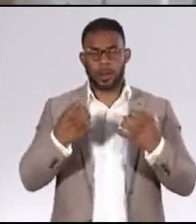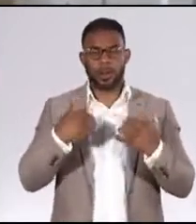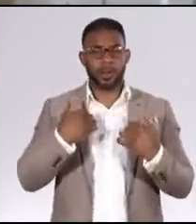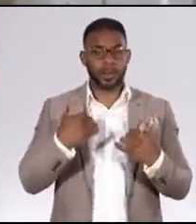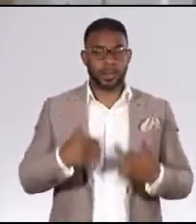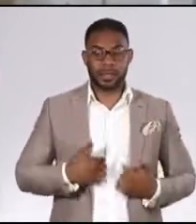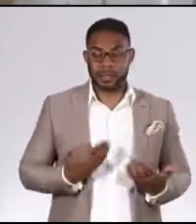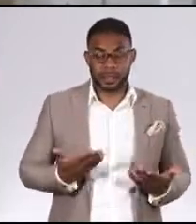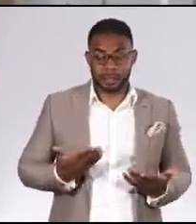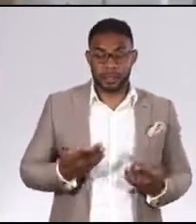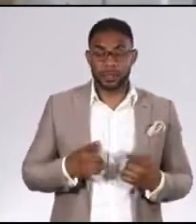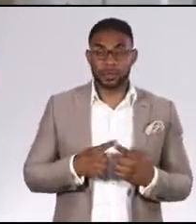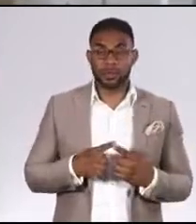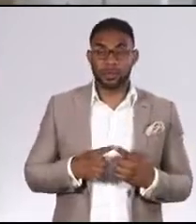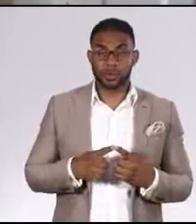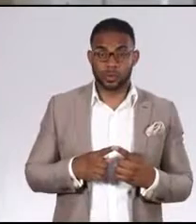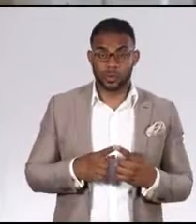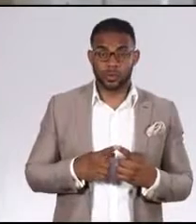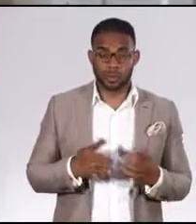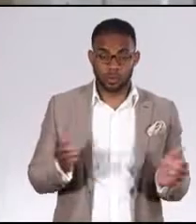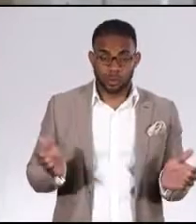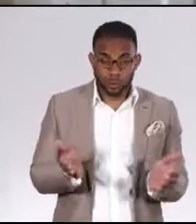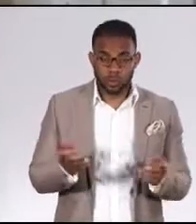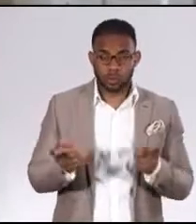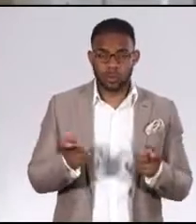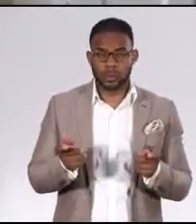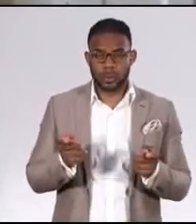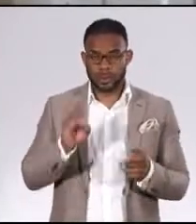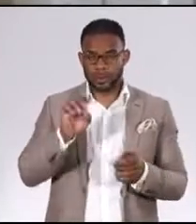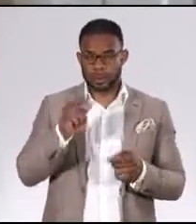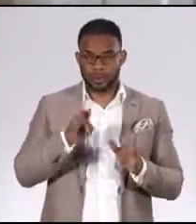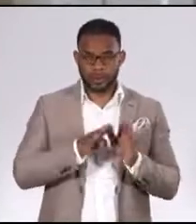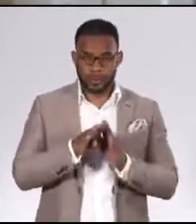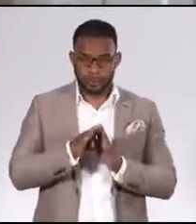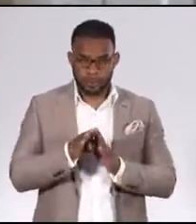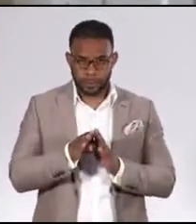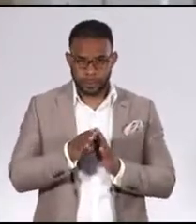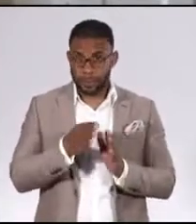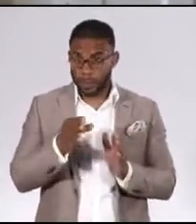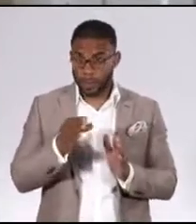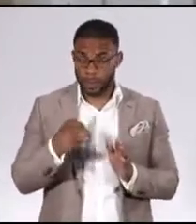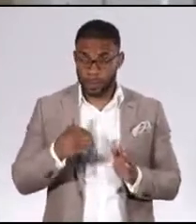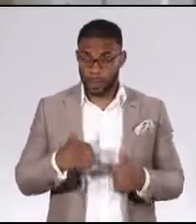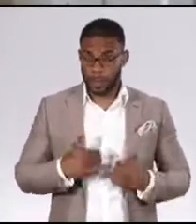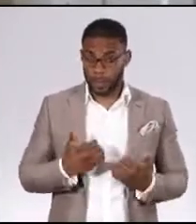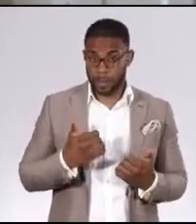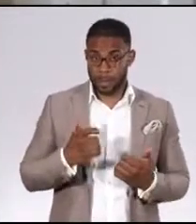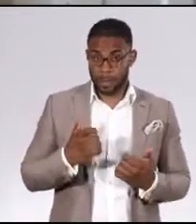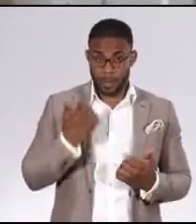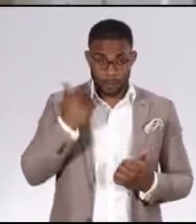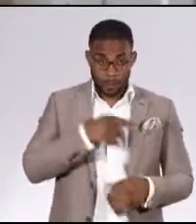to uh to facilitate uh uh drug development. And we exist a sort of patient. So um